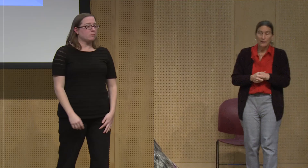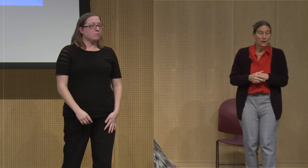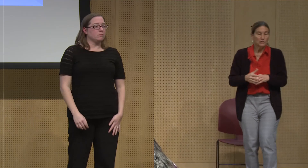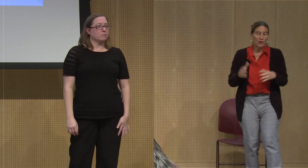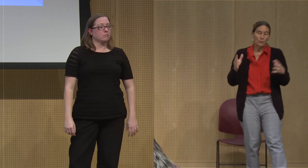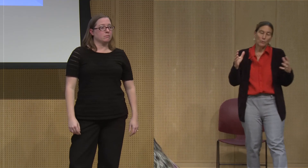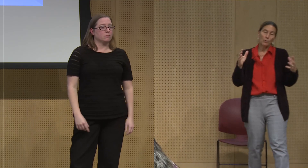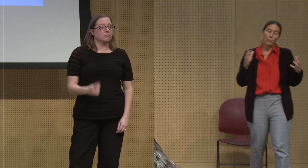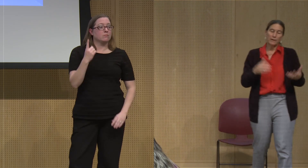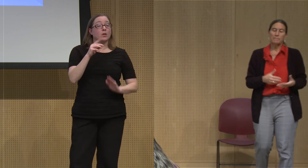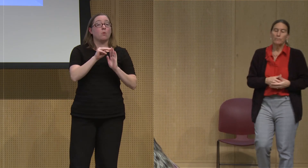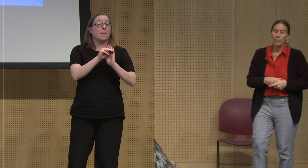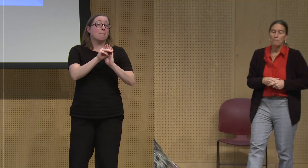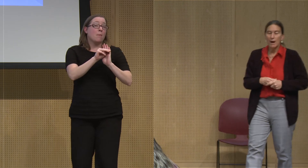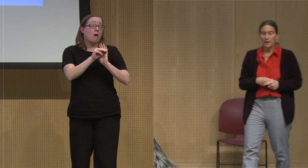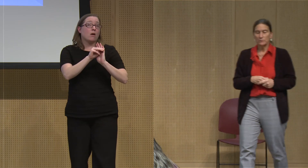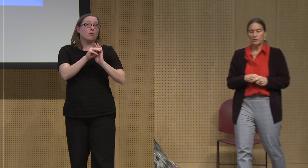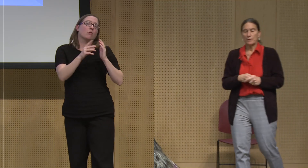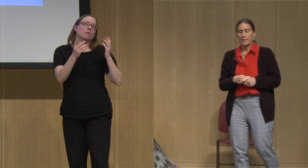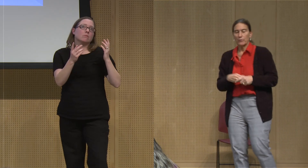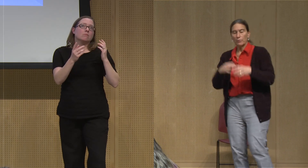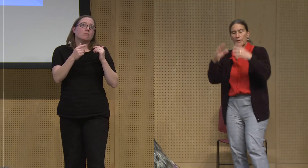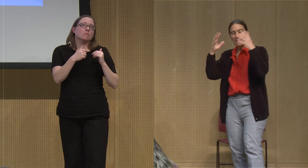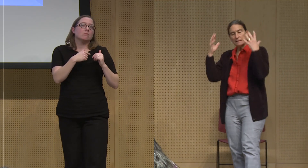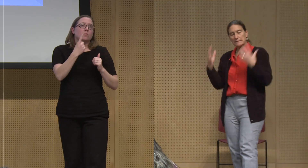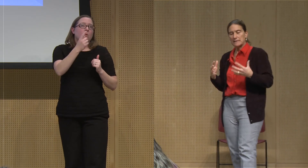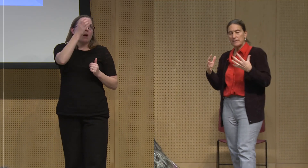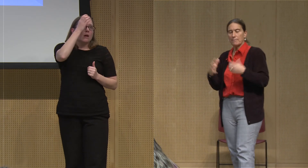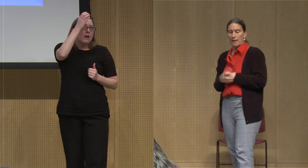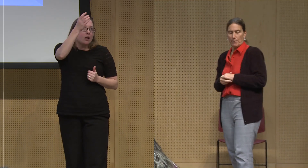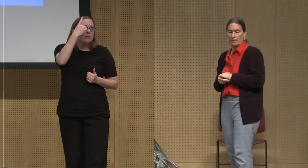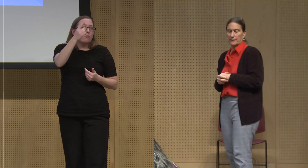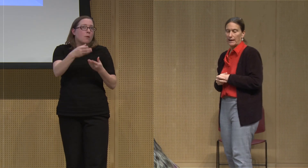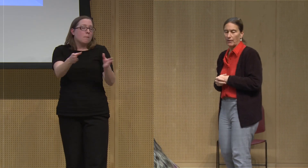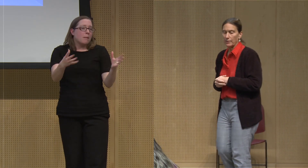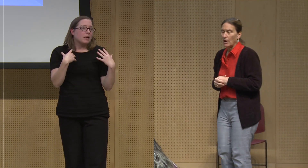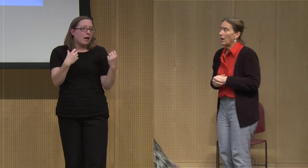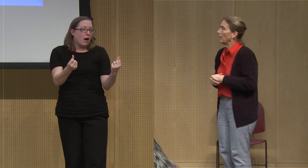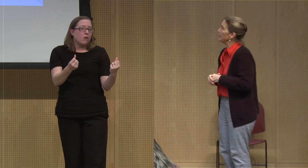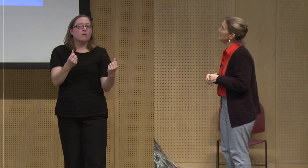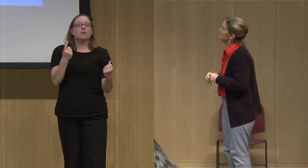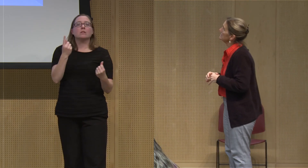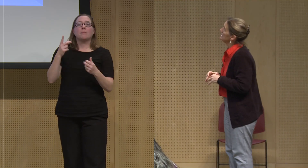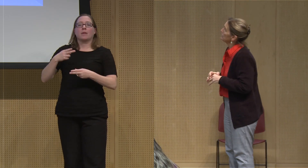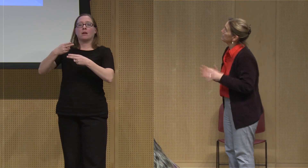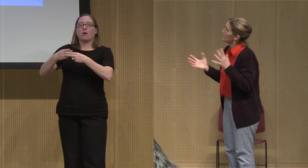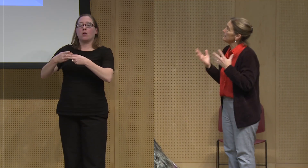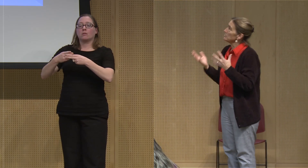SO ONE OF THE MODELS THAT WE THINK-- OR THE WAY WE CONCEIVE ABOUT PUBLIC HEALTH ARE THESE--SOMETHING THAT'S CALLED